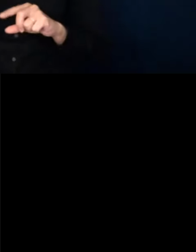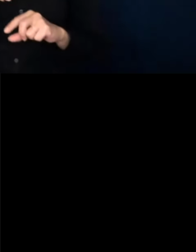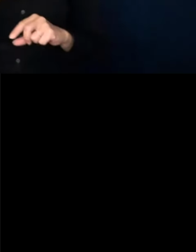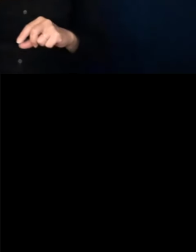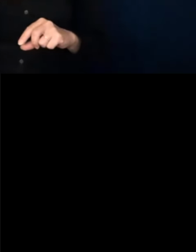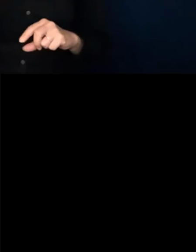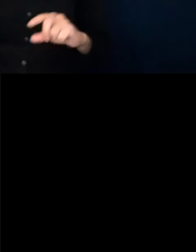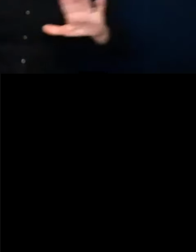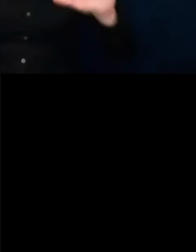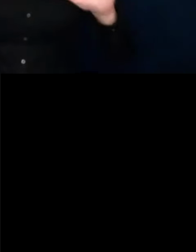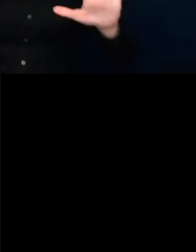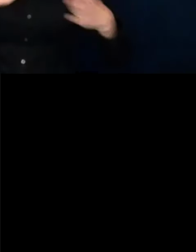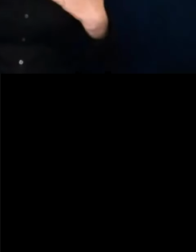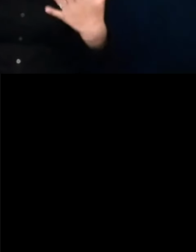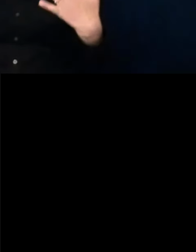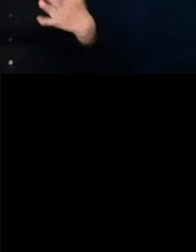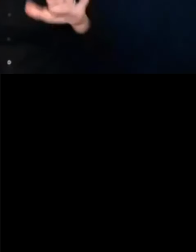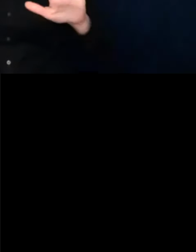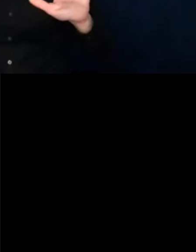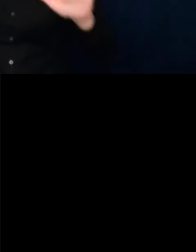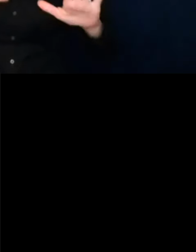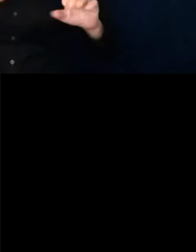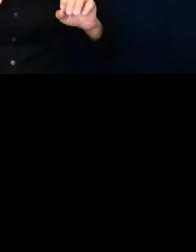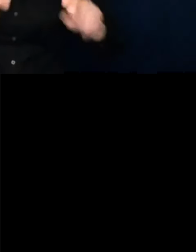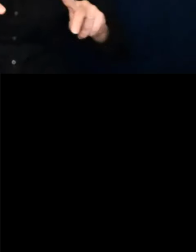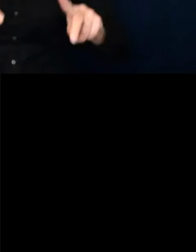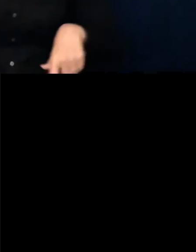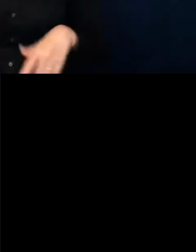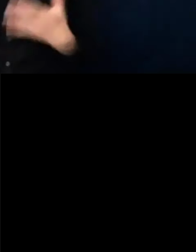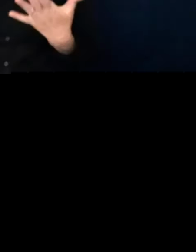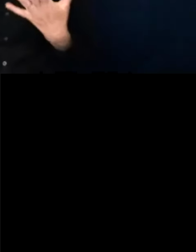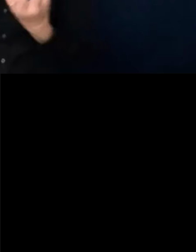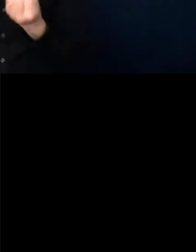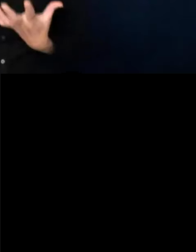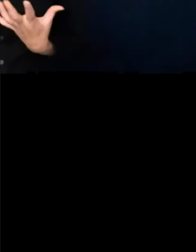Thanks for your time and giving us an indepth understanding of this opportunity. It's so exciting."